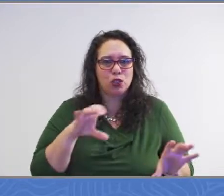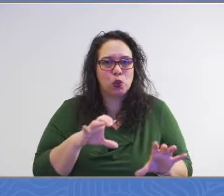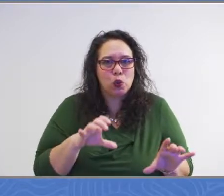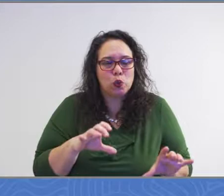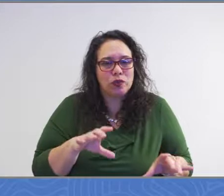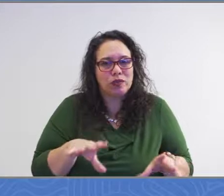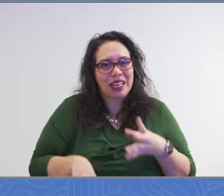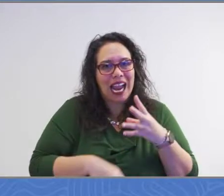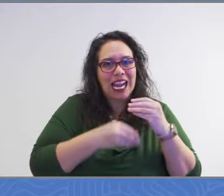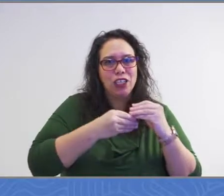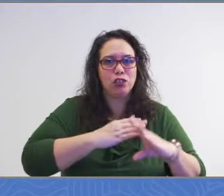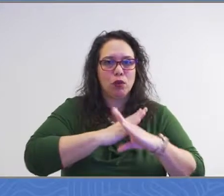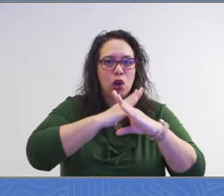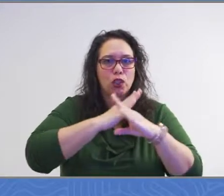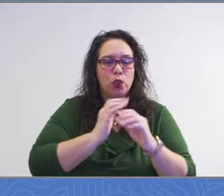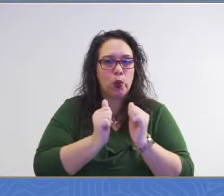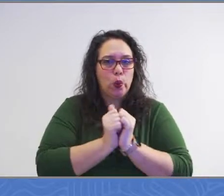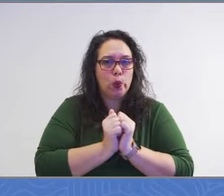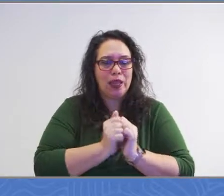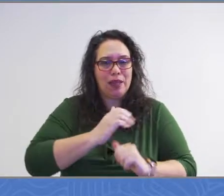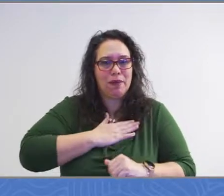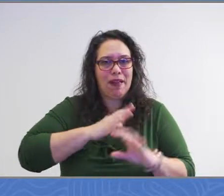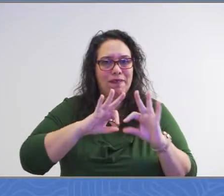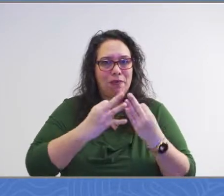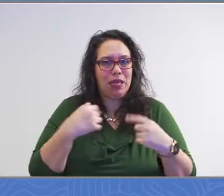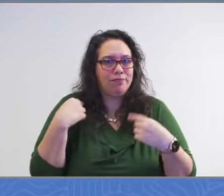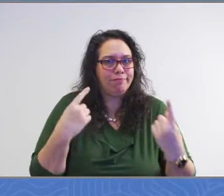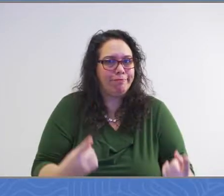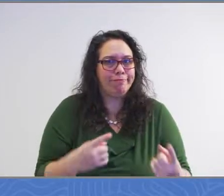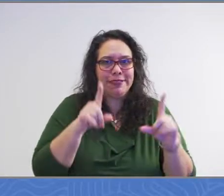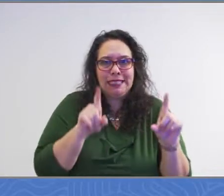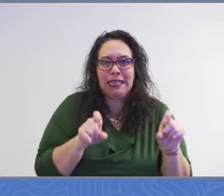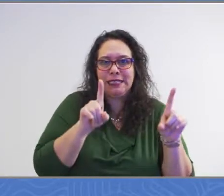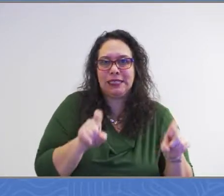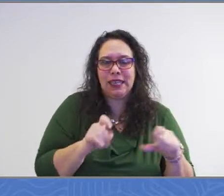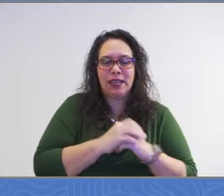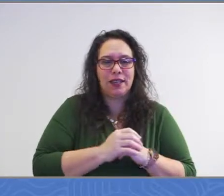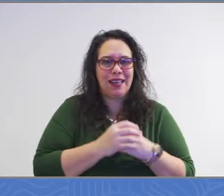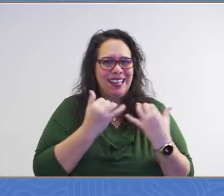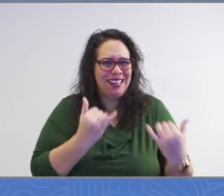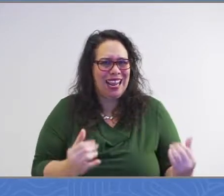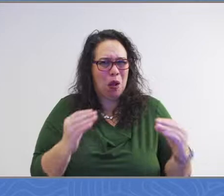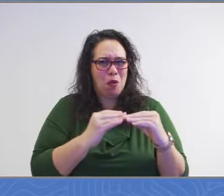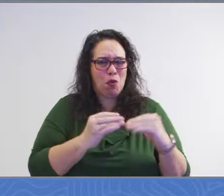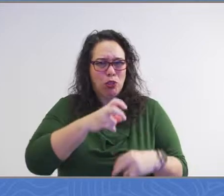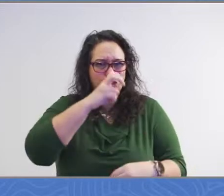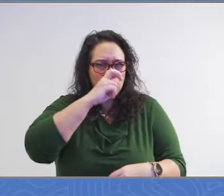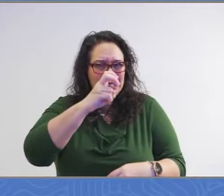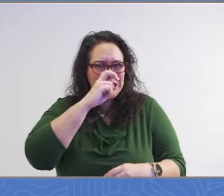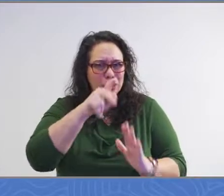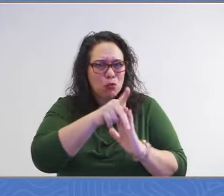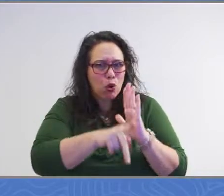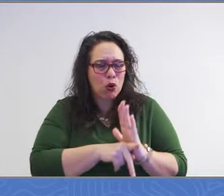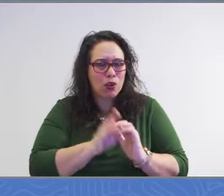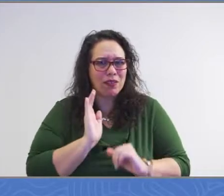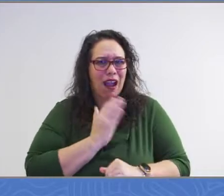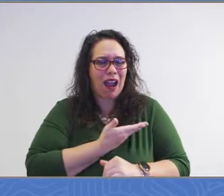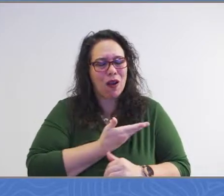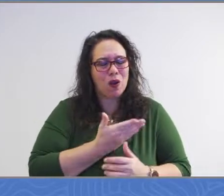until I could get a COVID test. Now, we have even stricter protocols at our site which included eating by ourselves,